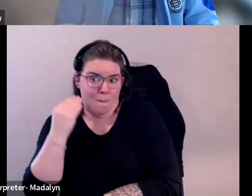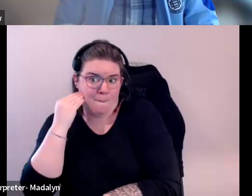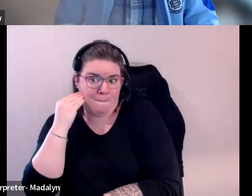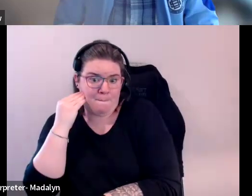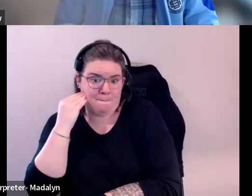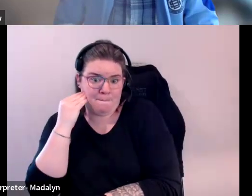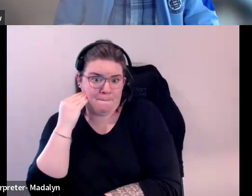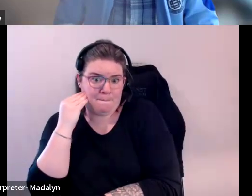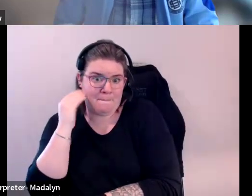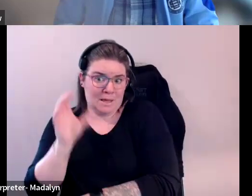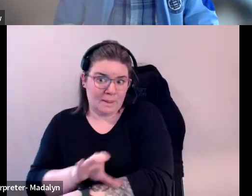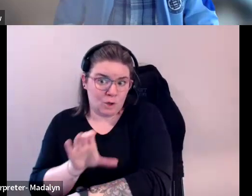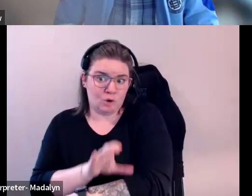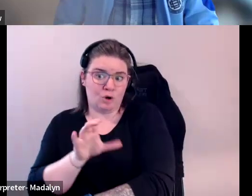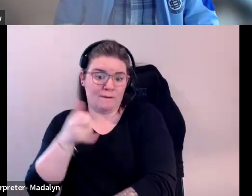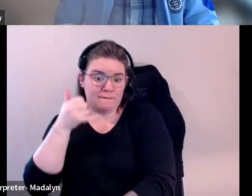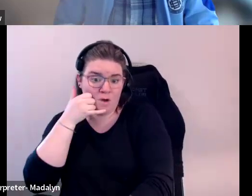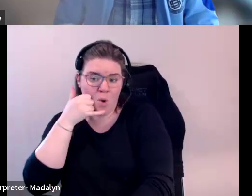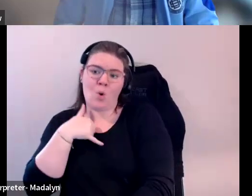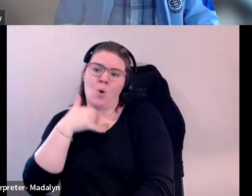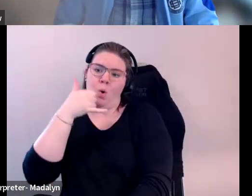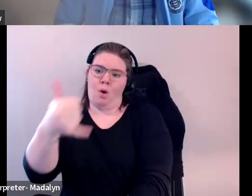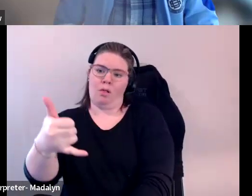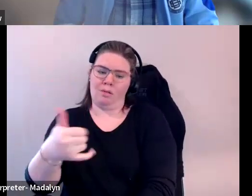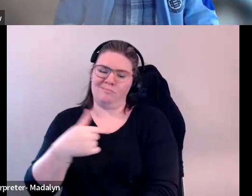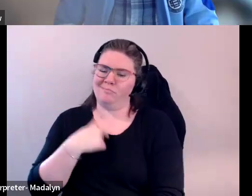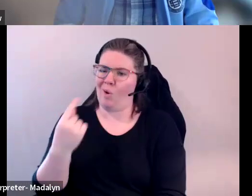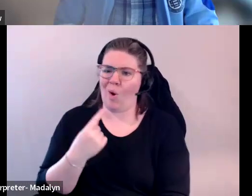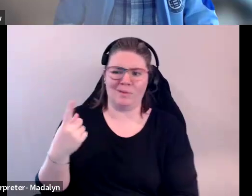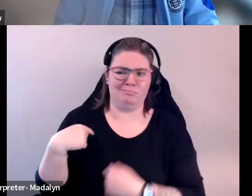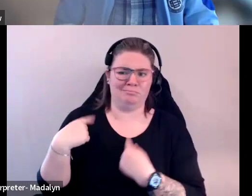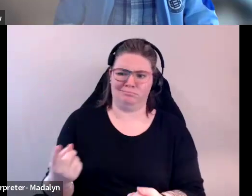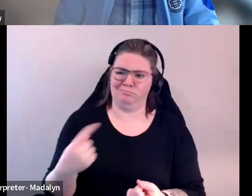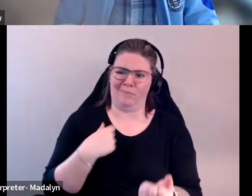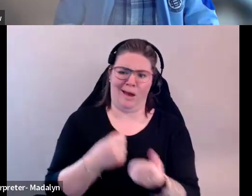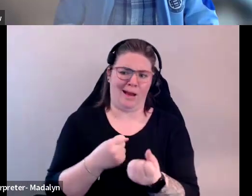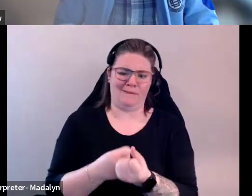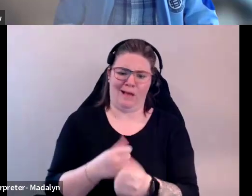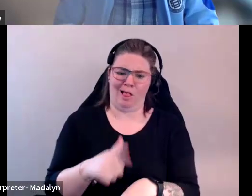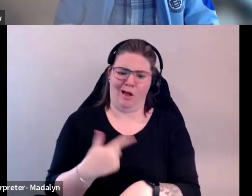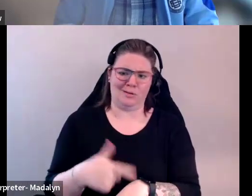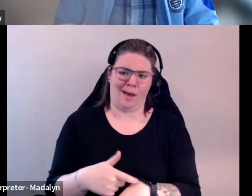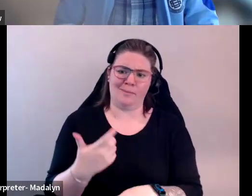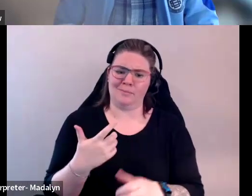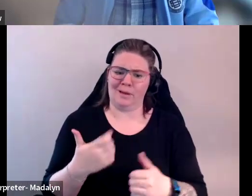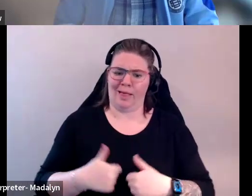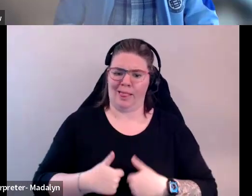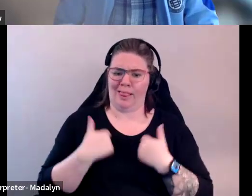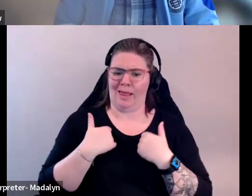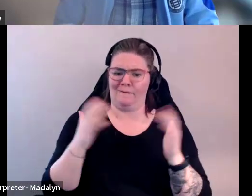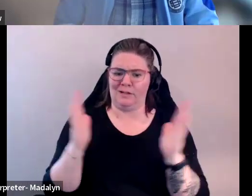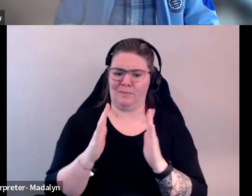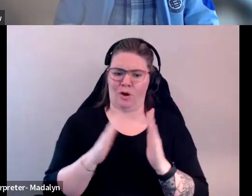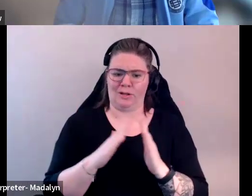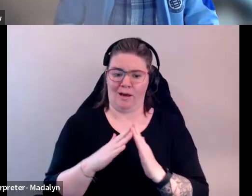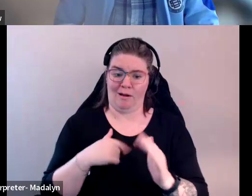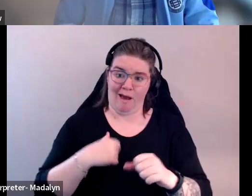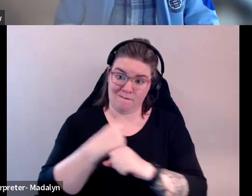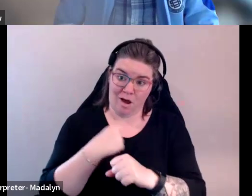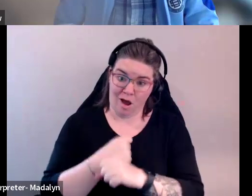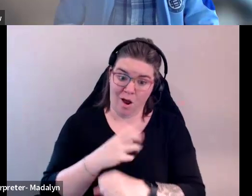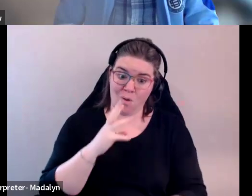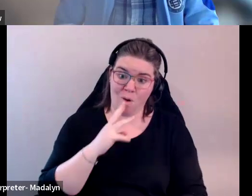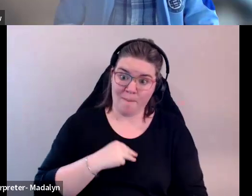Don Posh: you know, and I call cause I've always called. I've been an advocate for a long time. We live in a small town. I fought Walmart coming to our town because